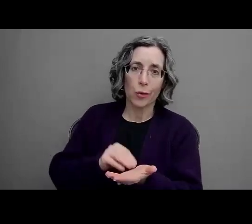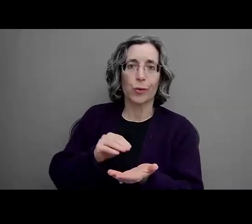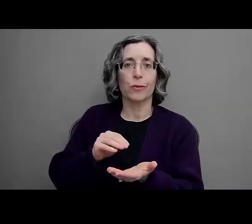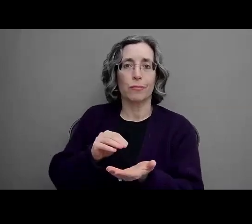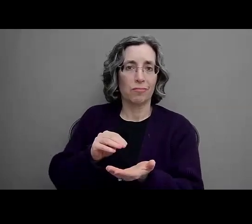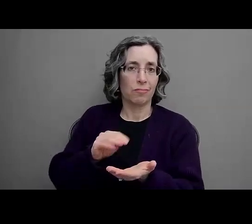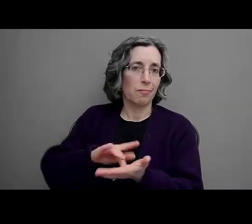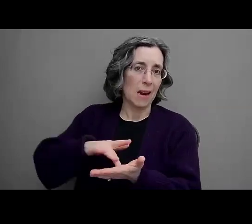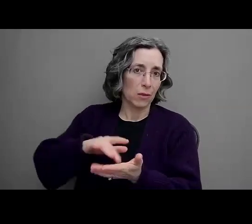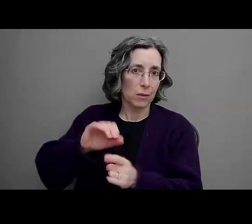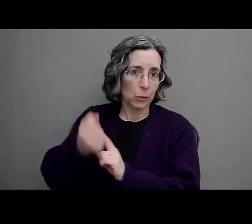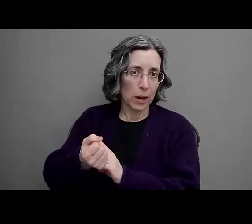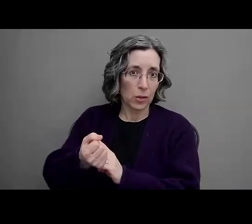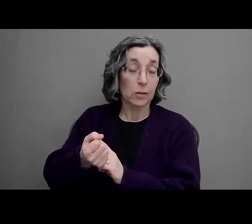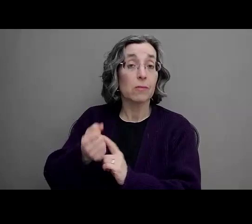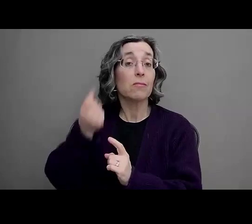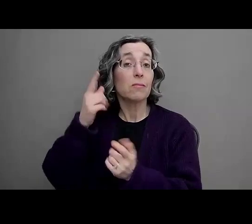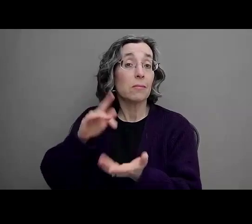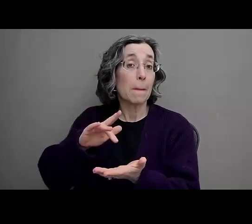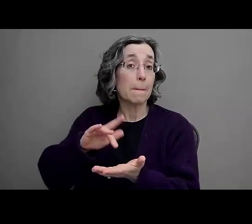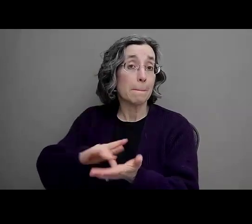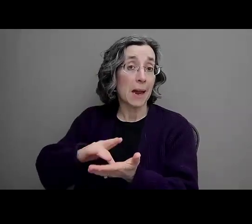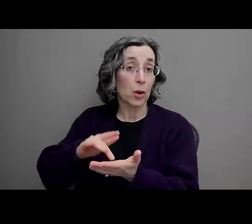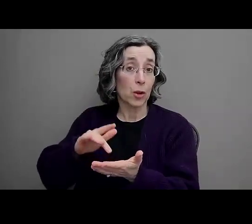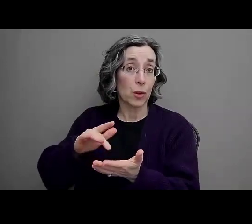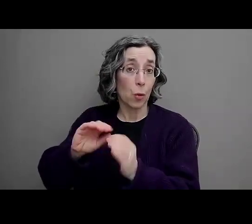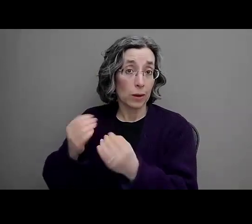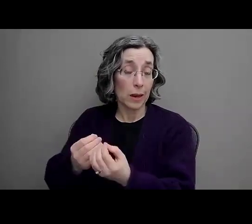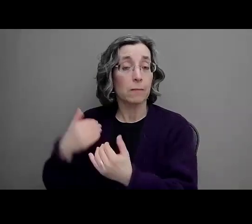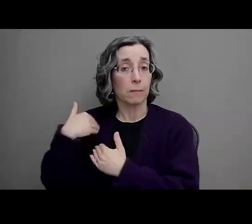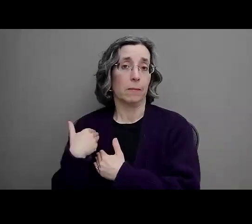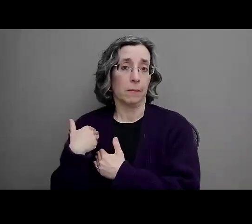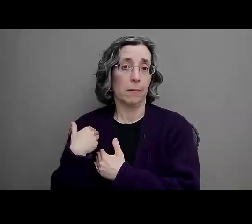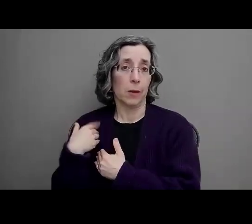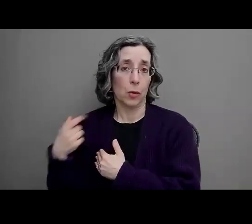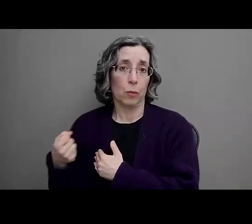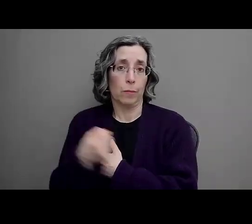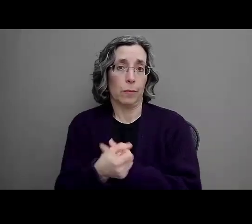are responsible for getting interpreters for their patients